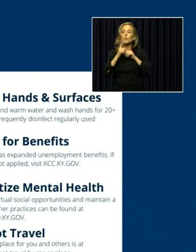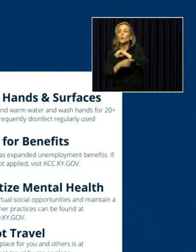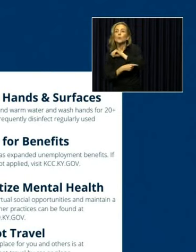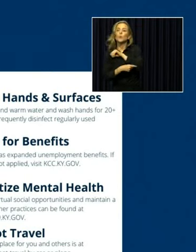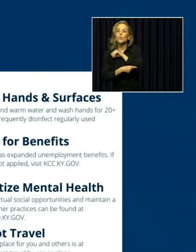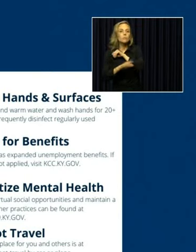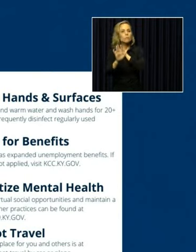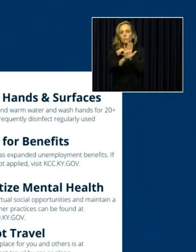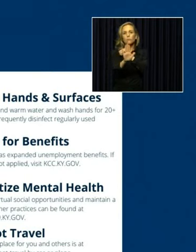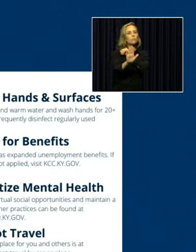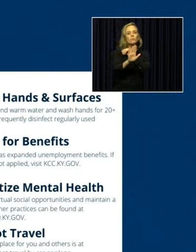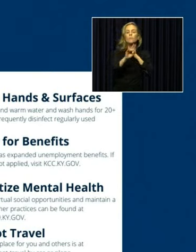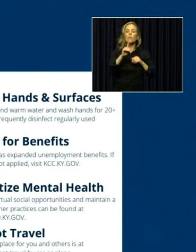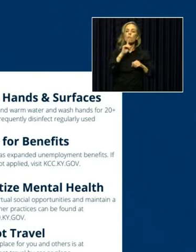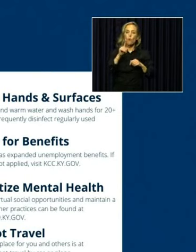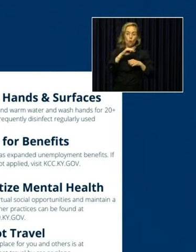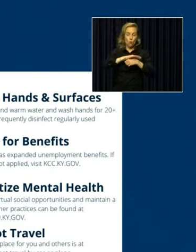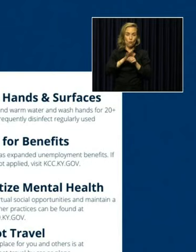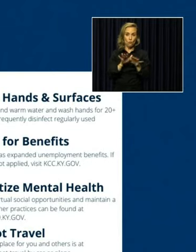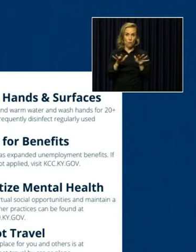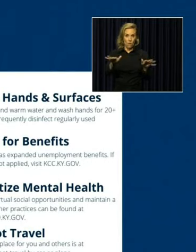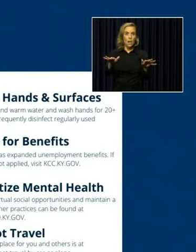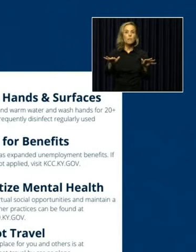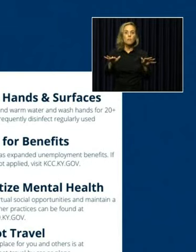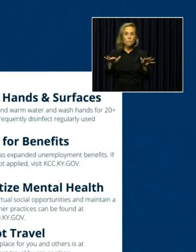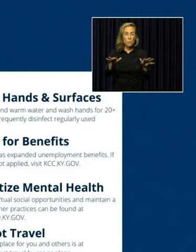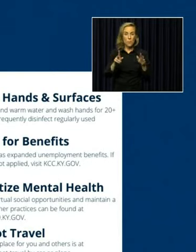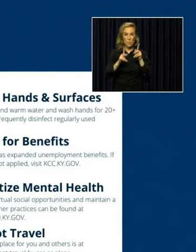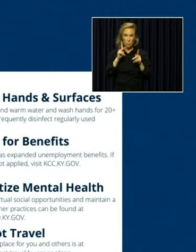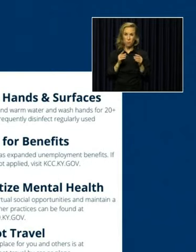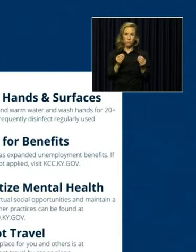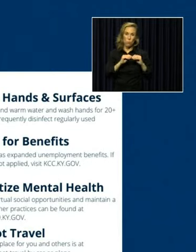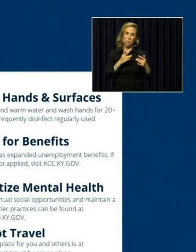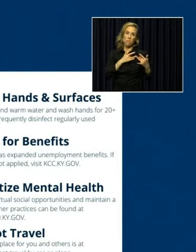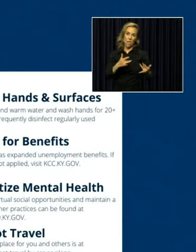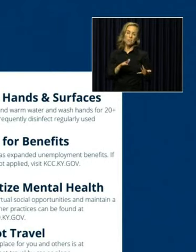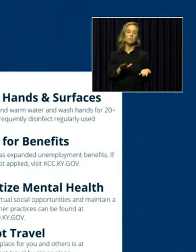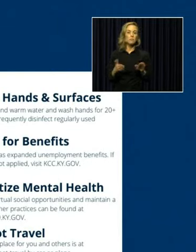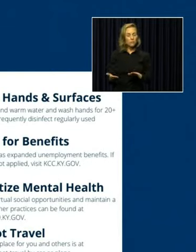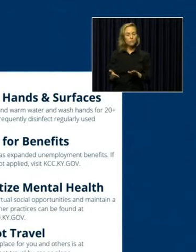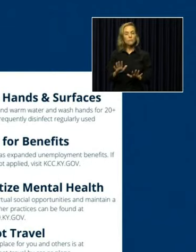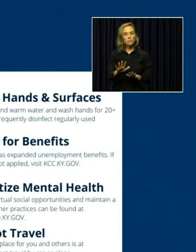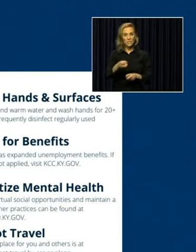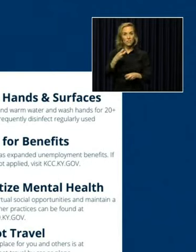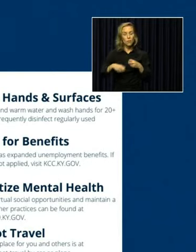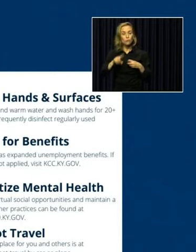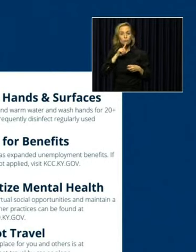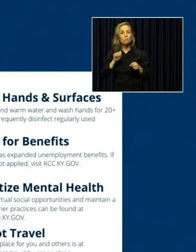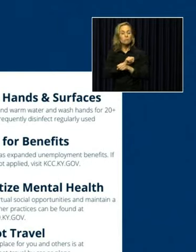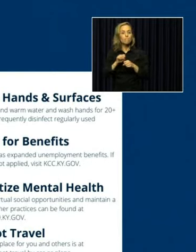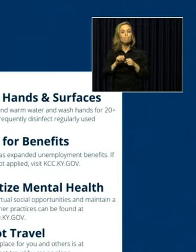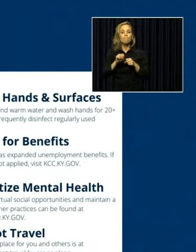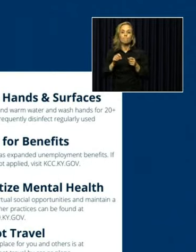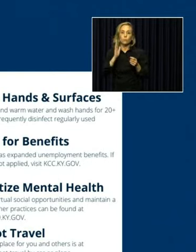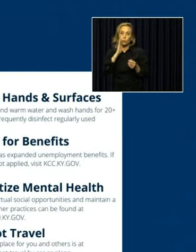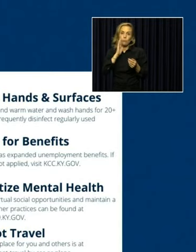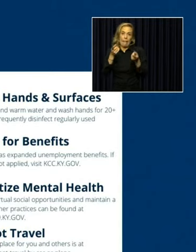THERE IS NO EXCEPTION TO THIS WHATSOEVER. EVERY CROWD SPREADS THE